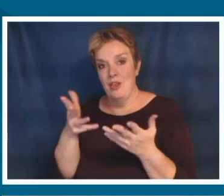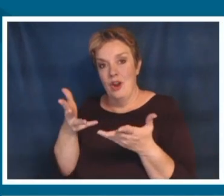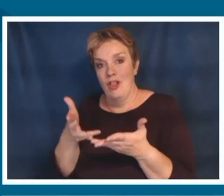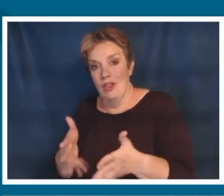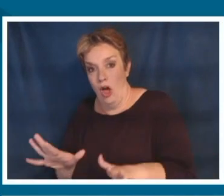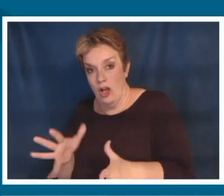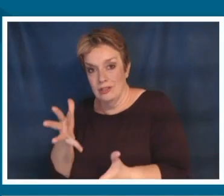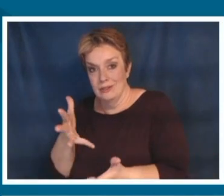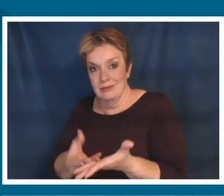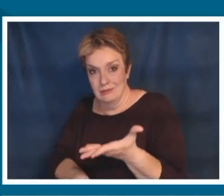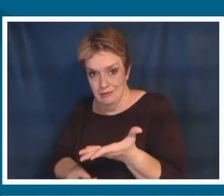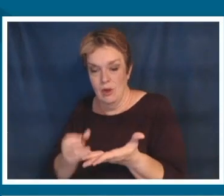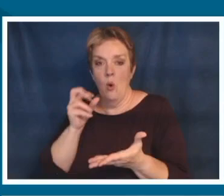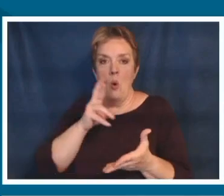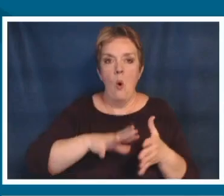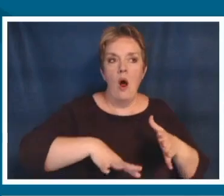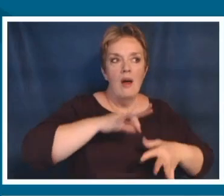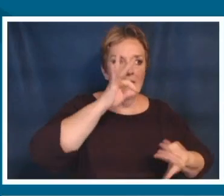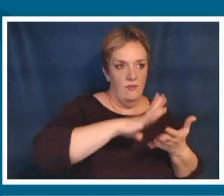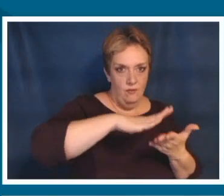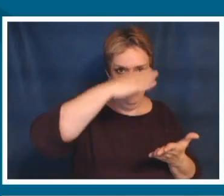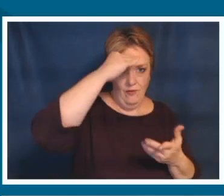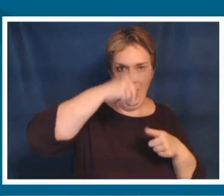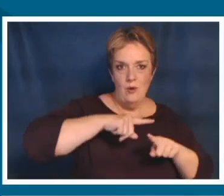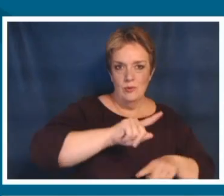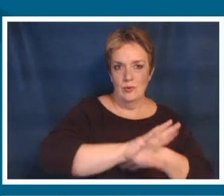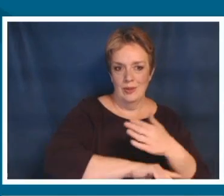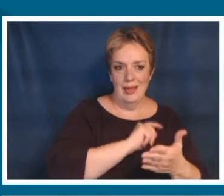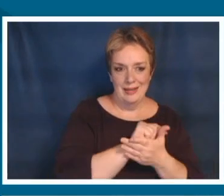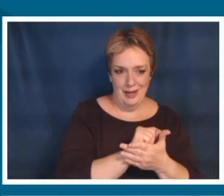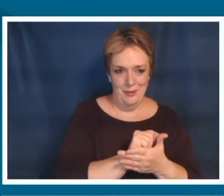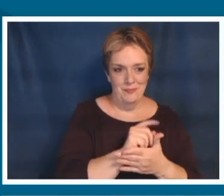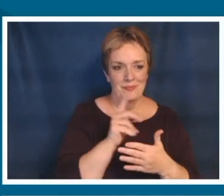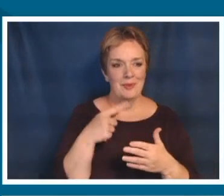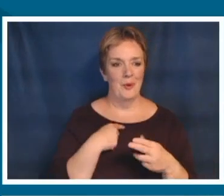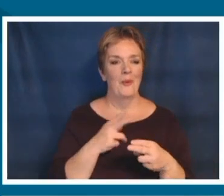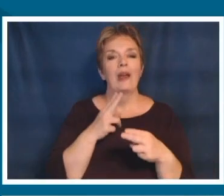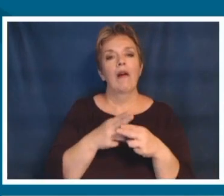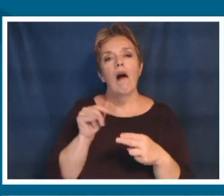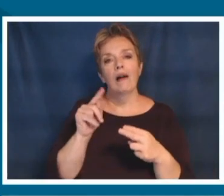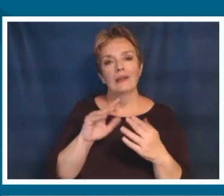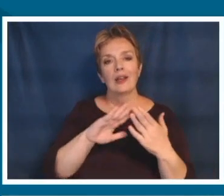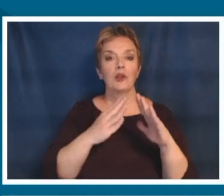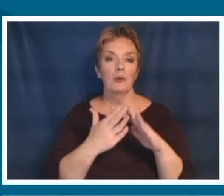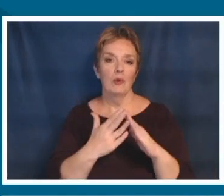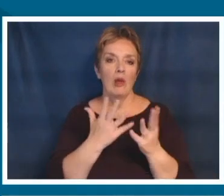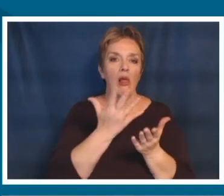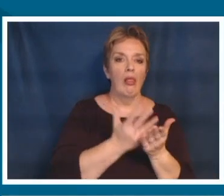and then those are my neighbors in the picture uh in front of my house